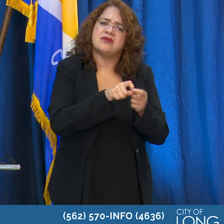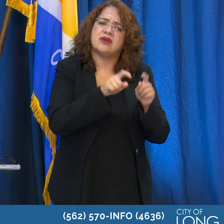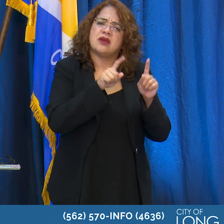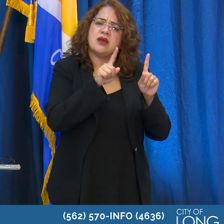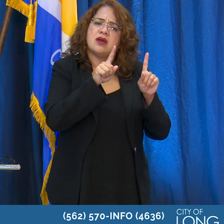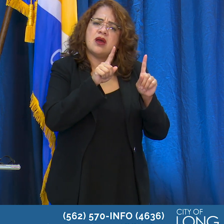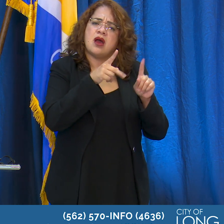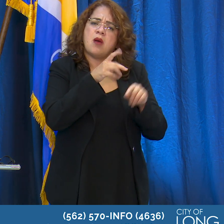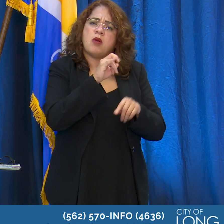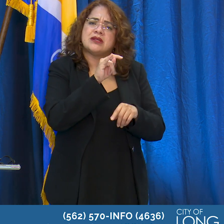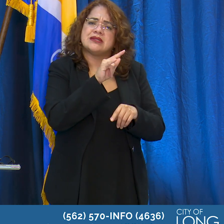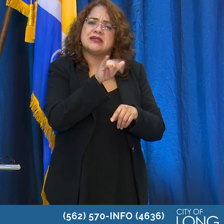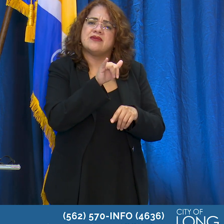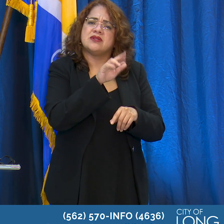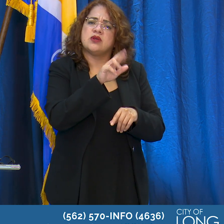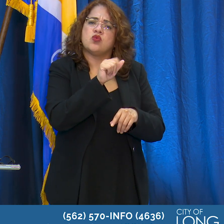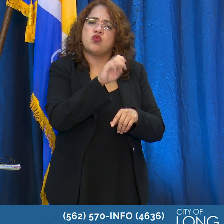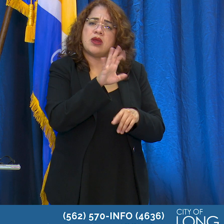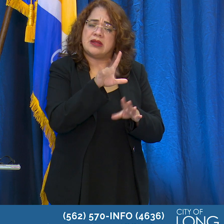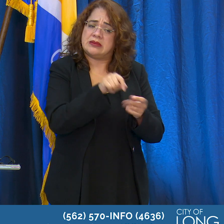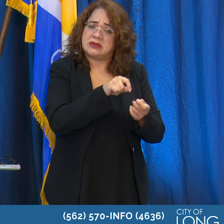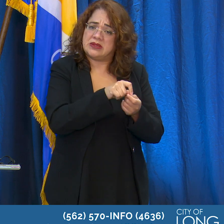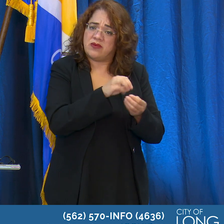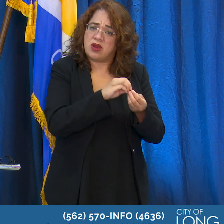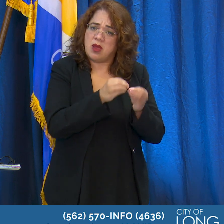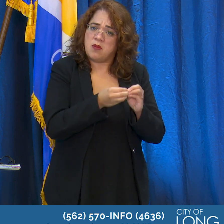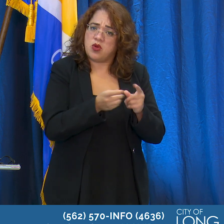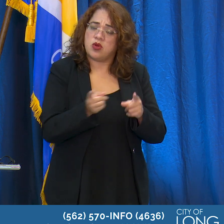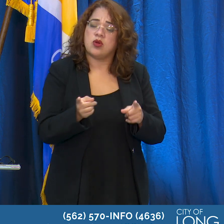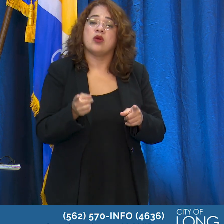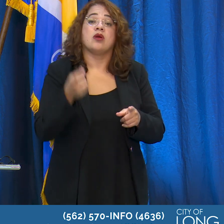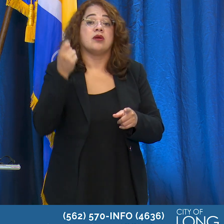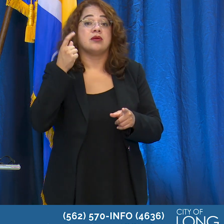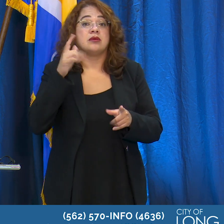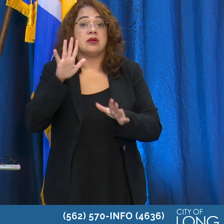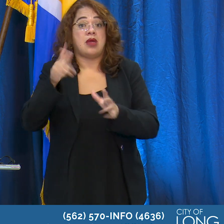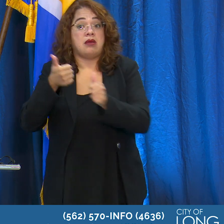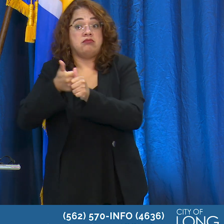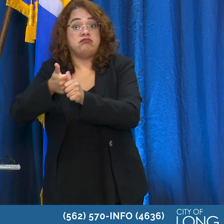Well so the, so we don't know how far back it goes. We know it goes at least a